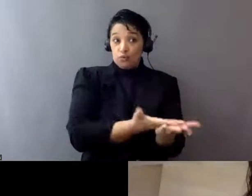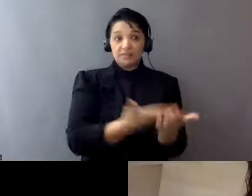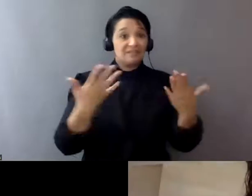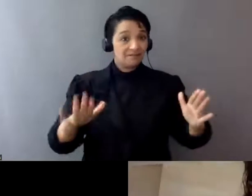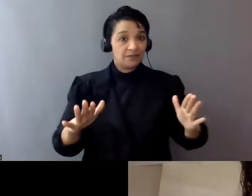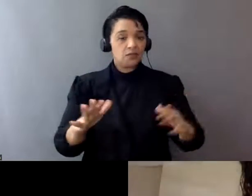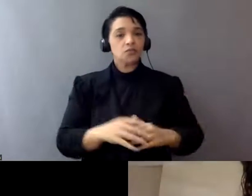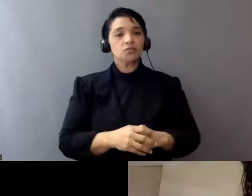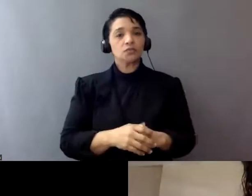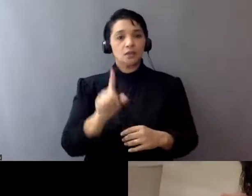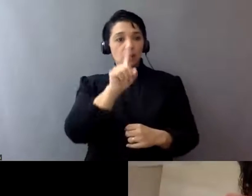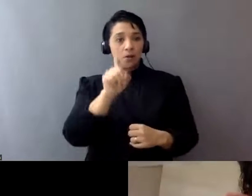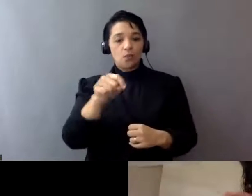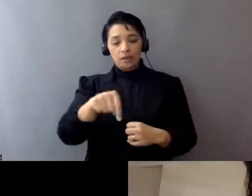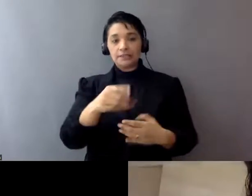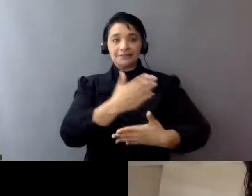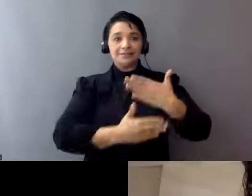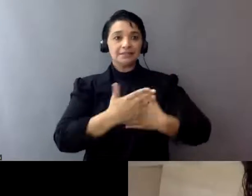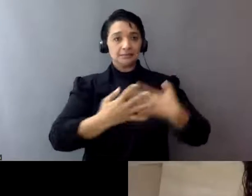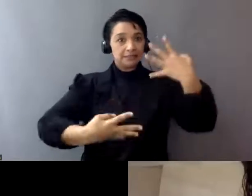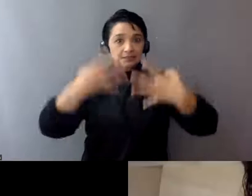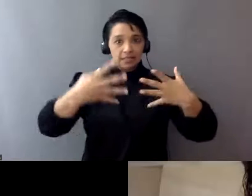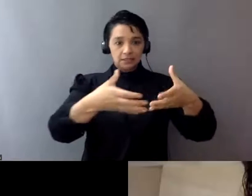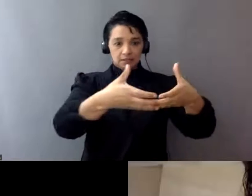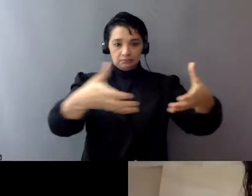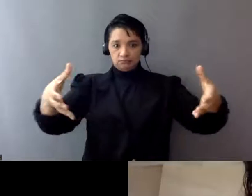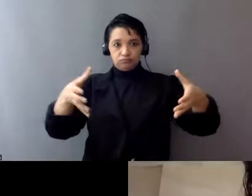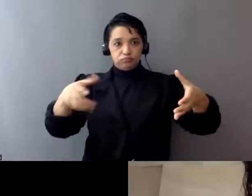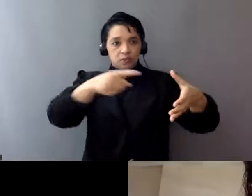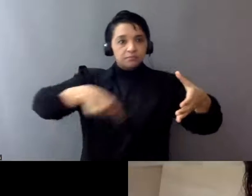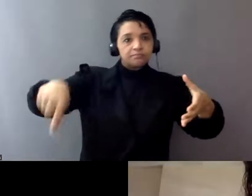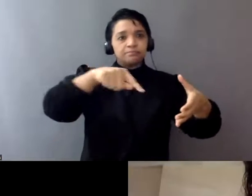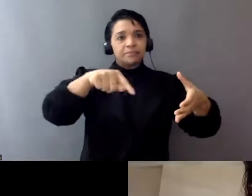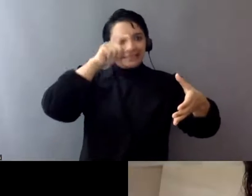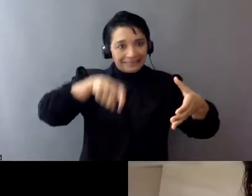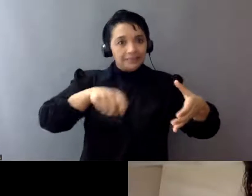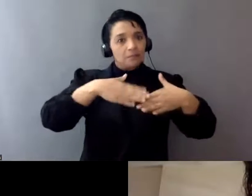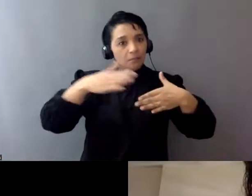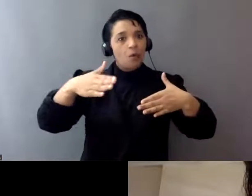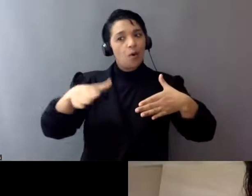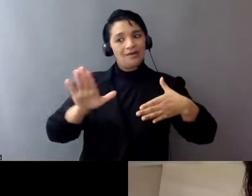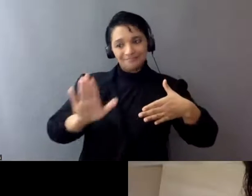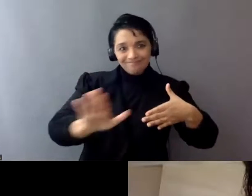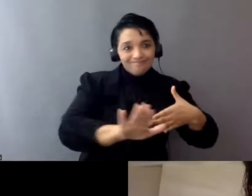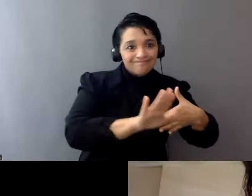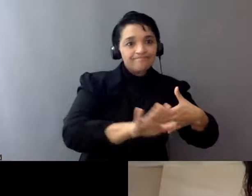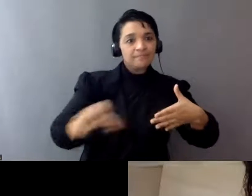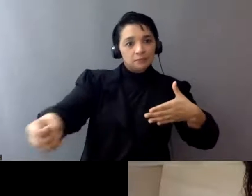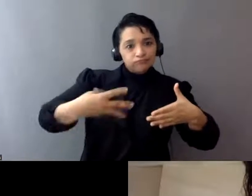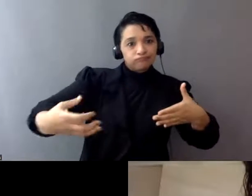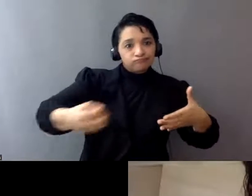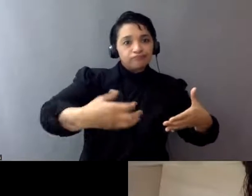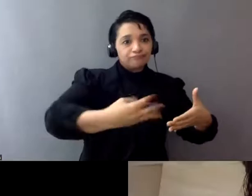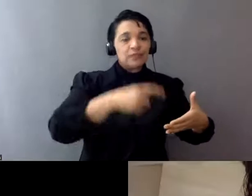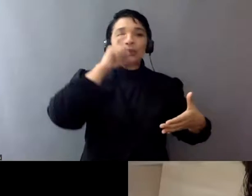Within this disability data website to create a potential area with examples and case studies